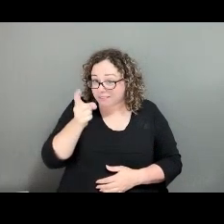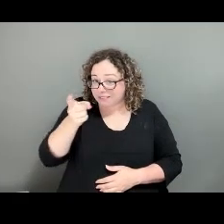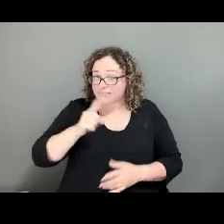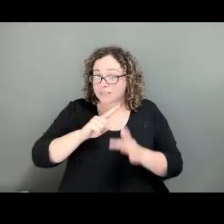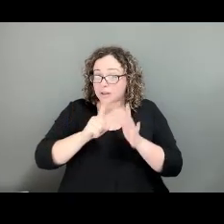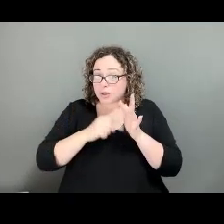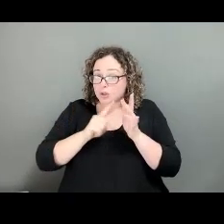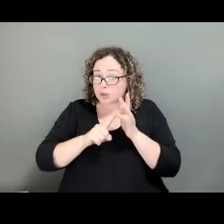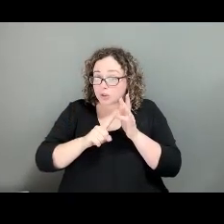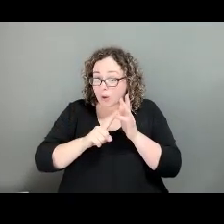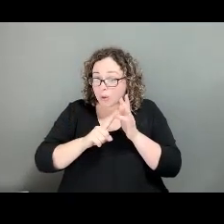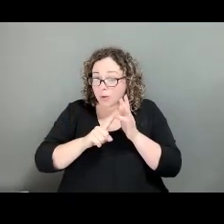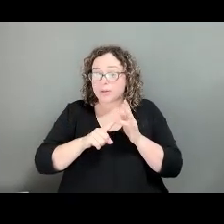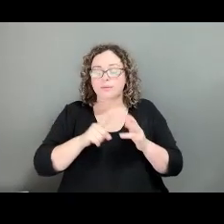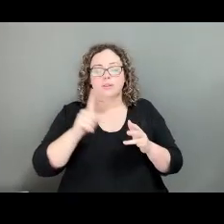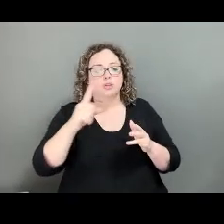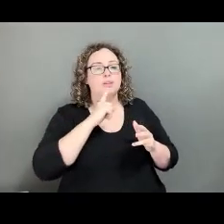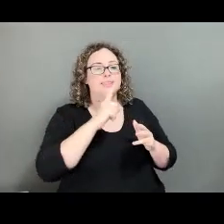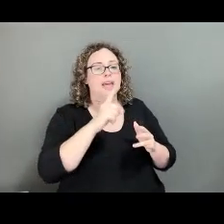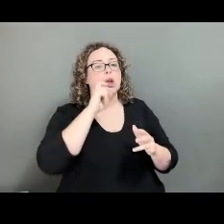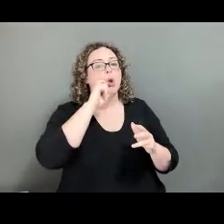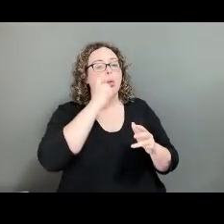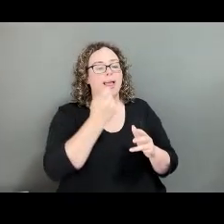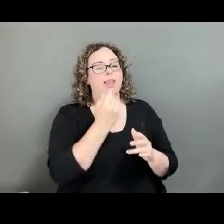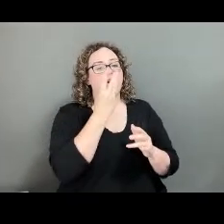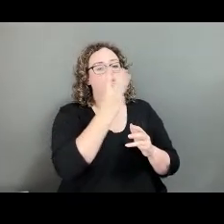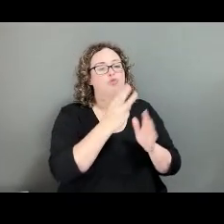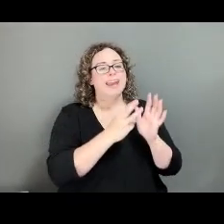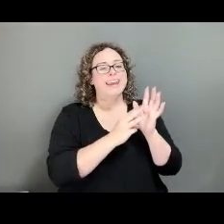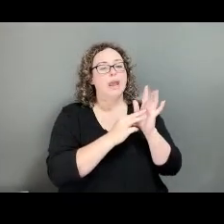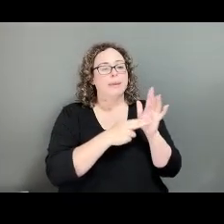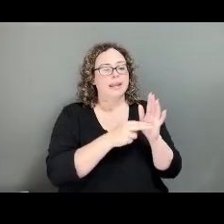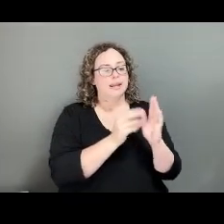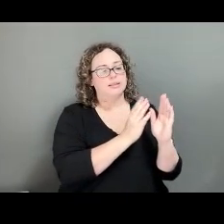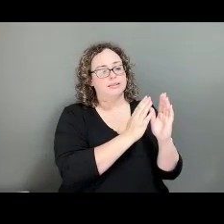At the three minute mark, instead of interrupting by speaking, I'll put my hand up like that.